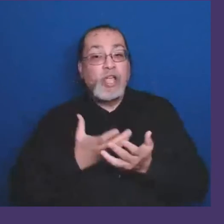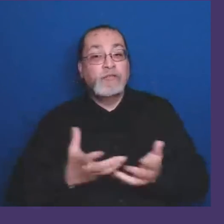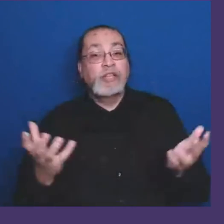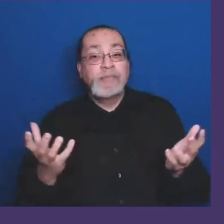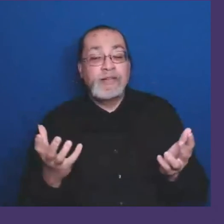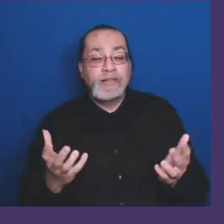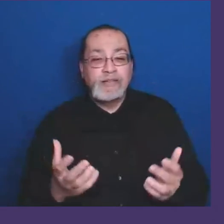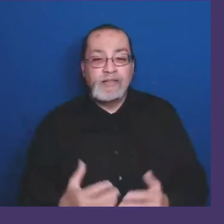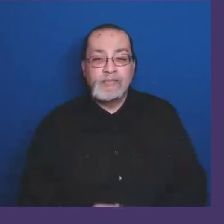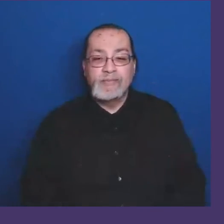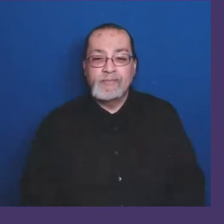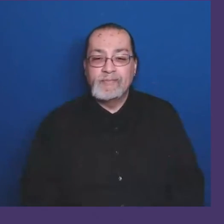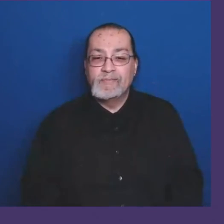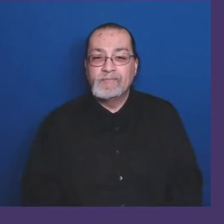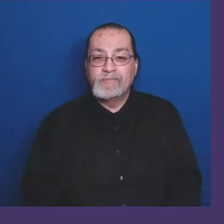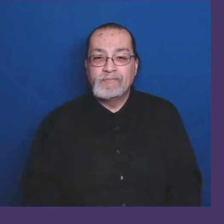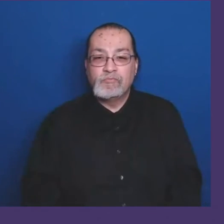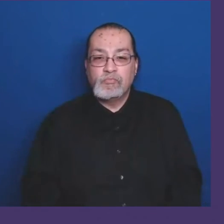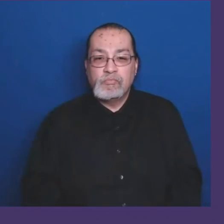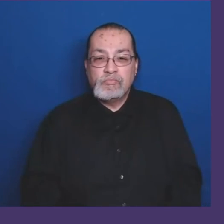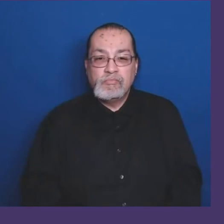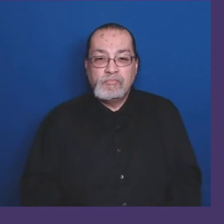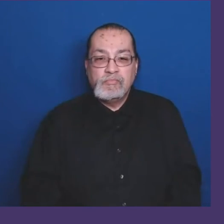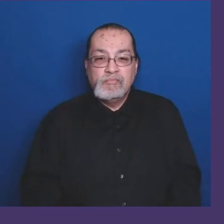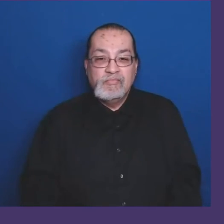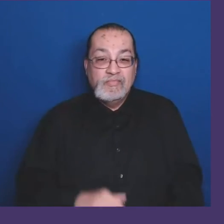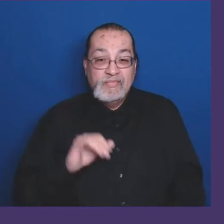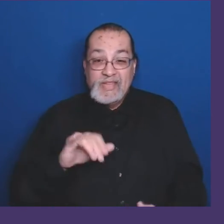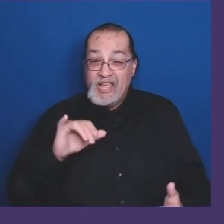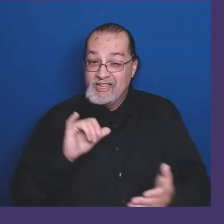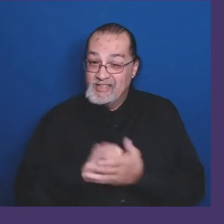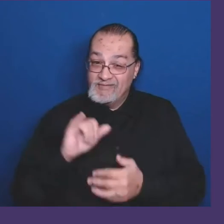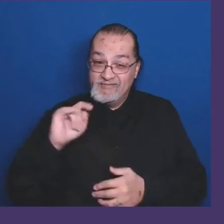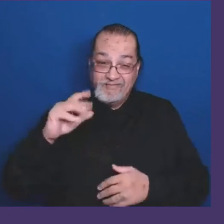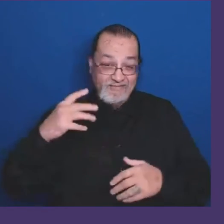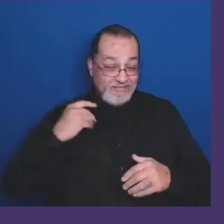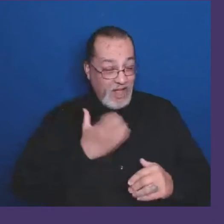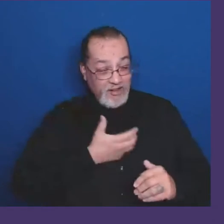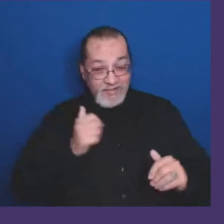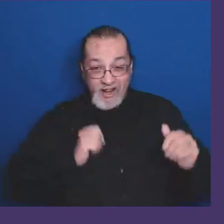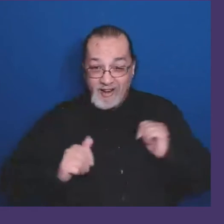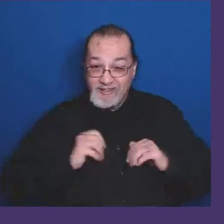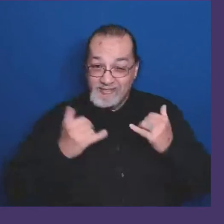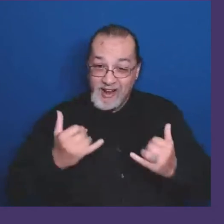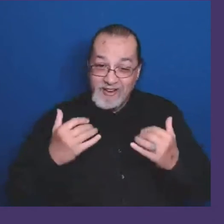Jessica Rafuse: That is our show, Jenny. What a day. Jenny Lay-Flurrie: Oh my goodness, what a day.